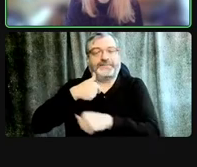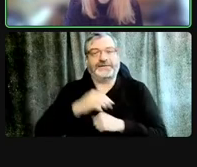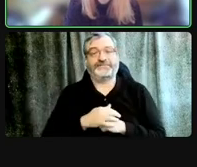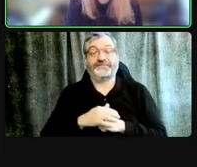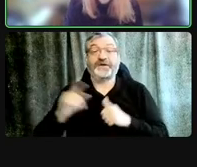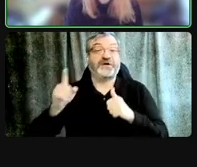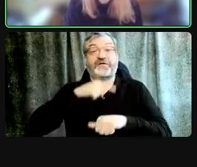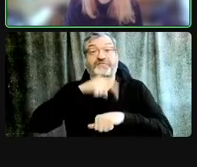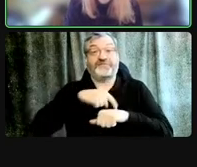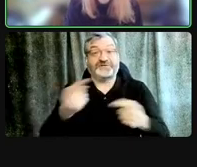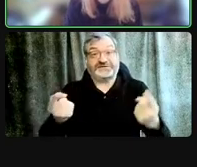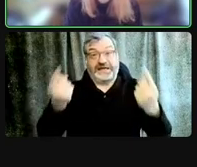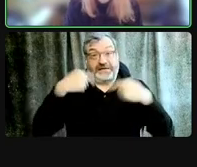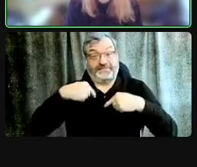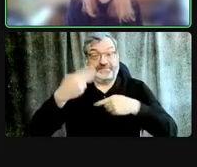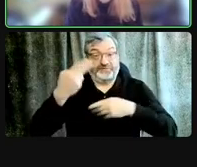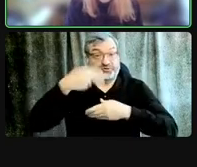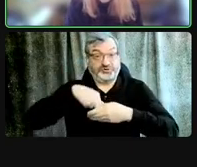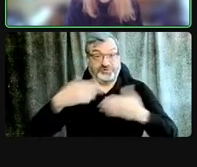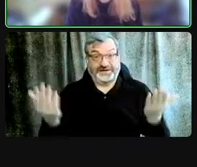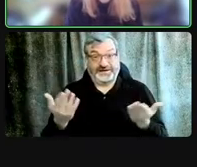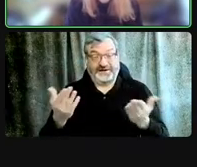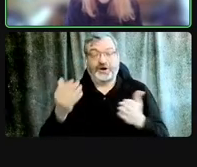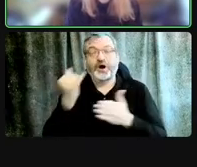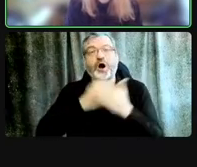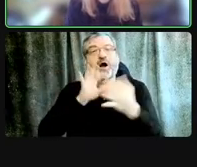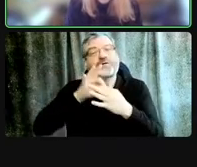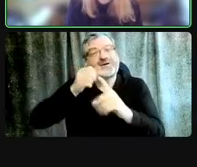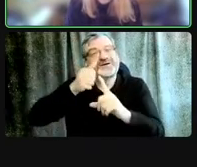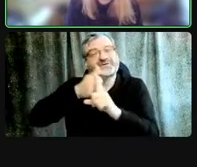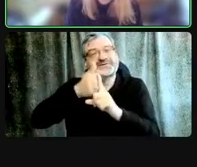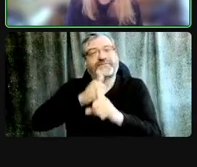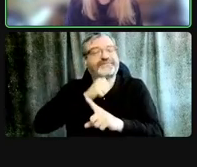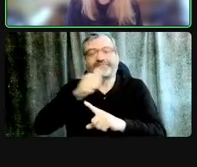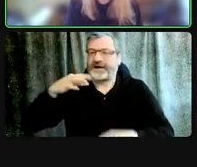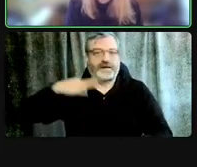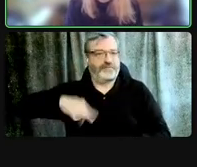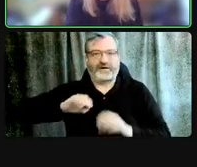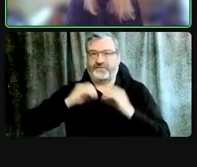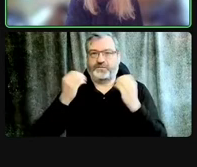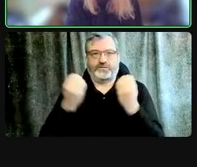Art-Reach is a nonprofit organization based in Philadelphia.